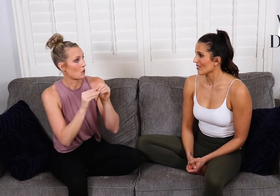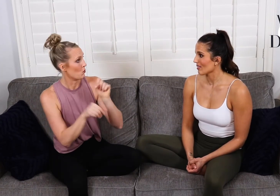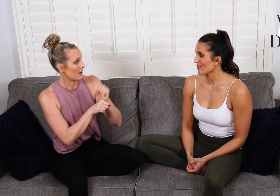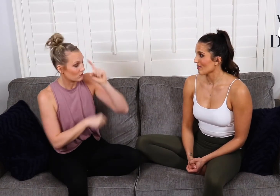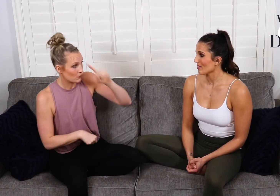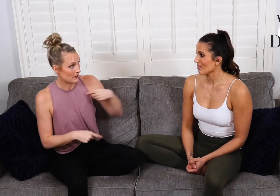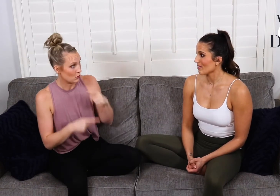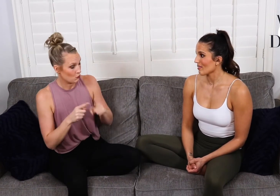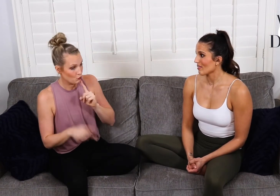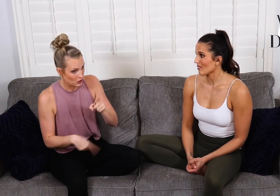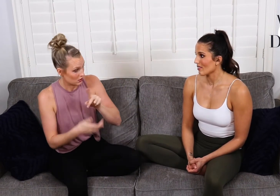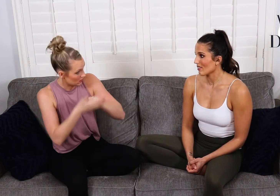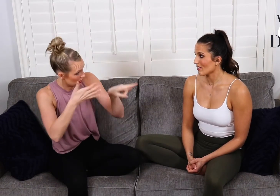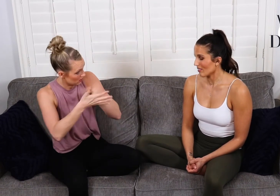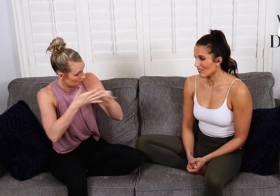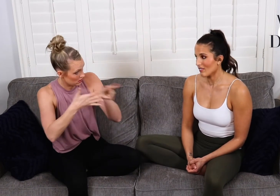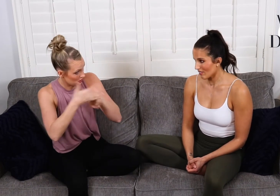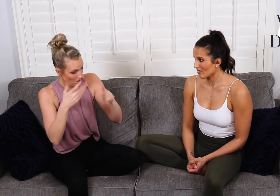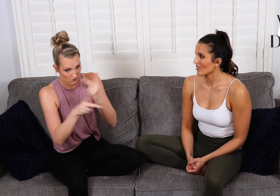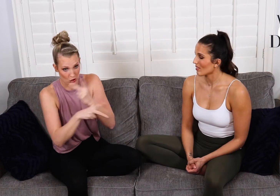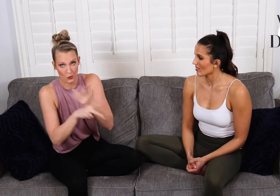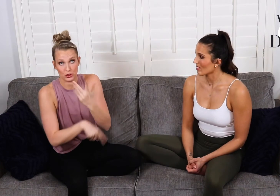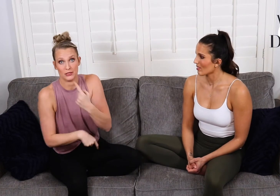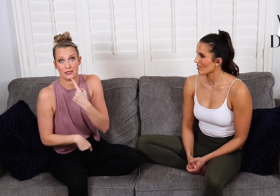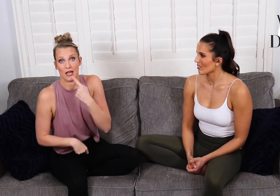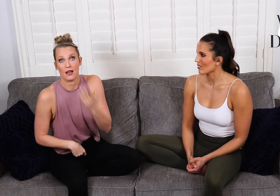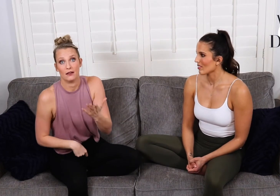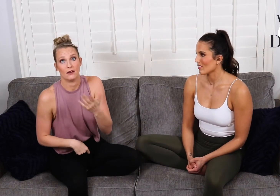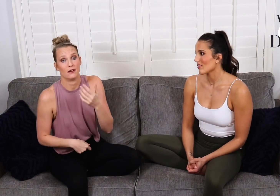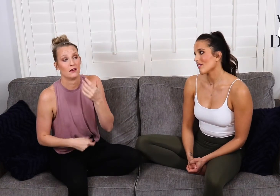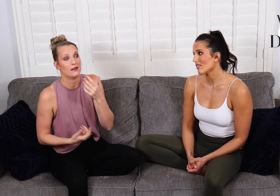so much work for me to actually read all the captioning and even figure out what they're trying to say.